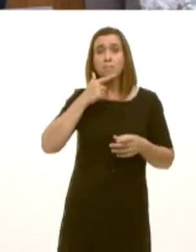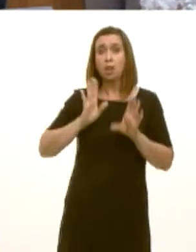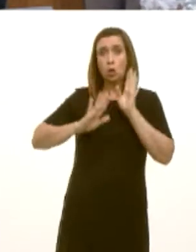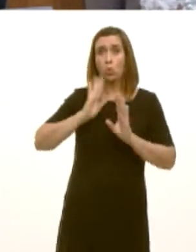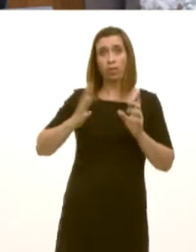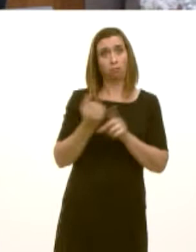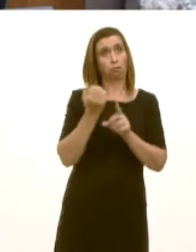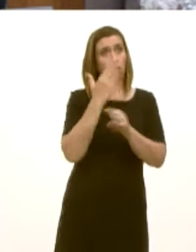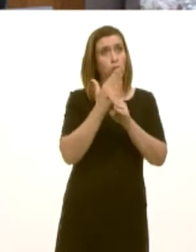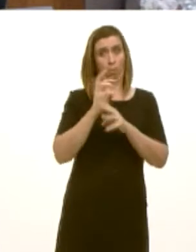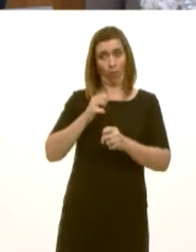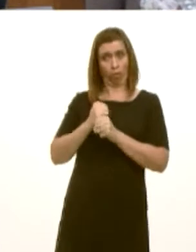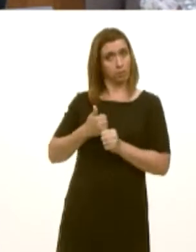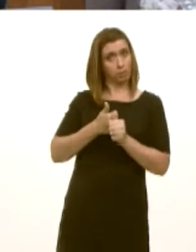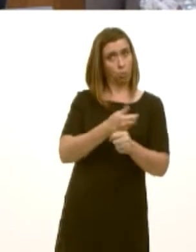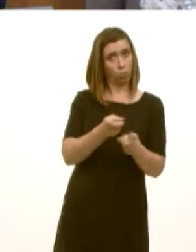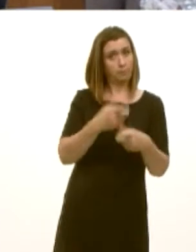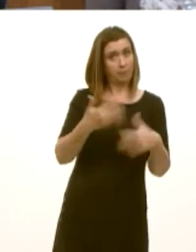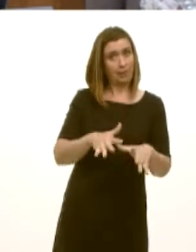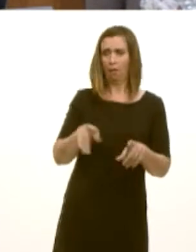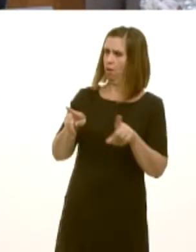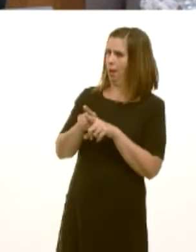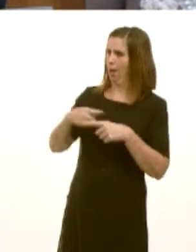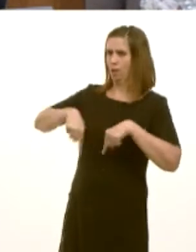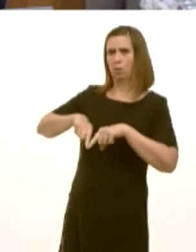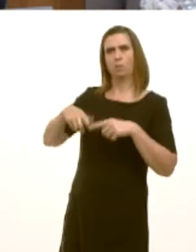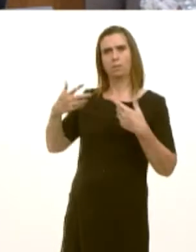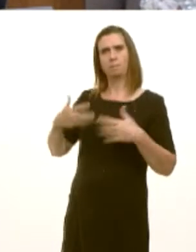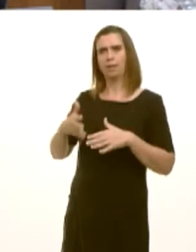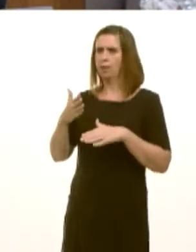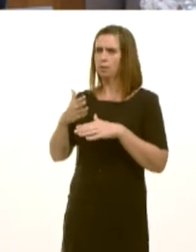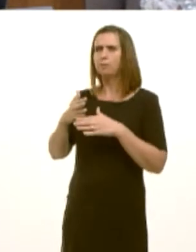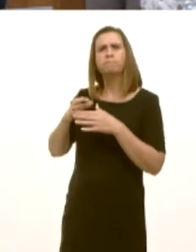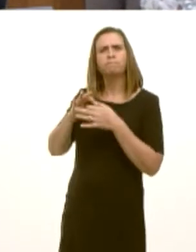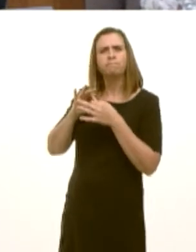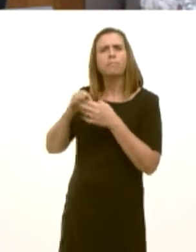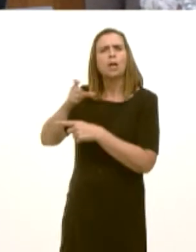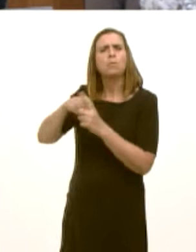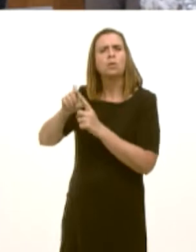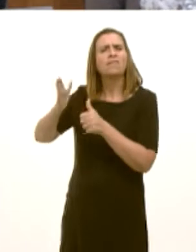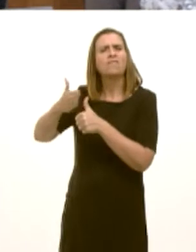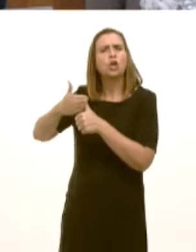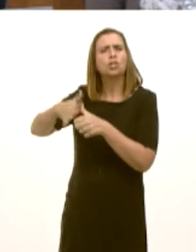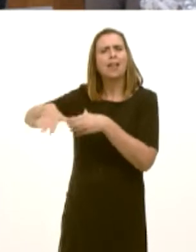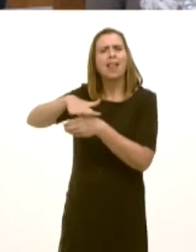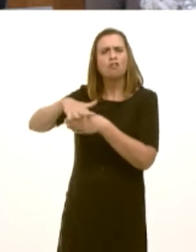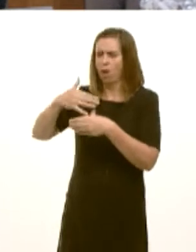support. And, of course, we have work within Communities First areas to help people to get those skills